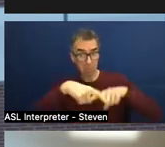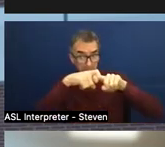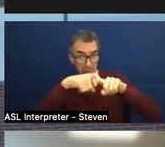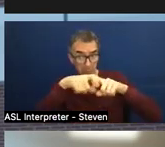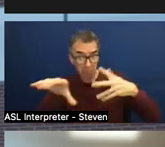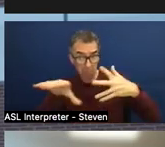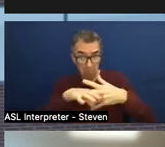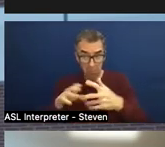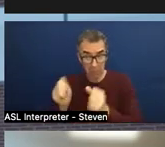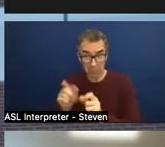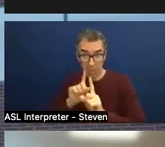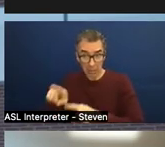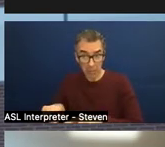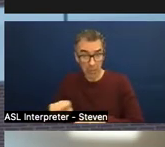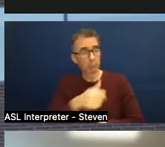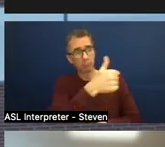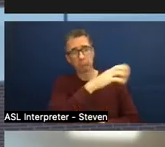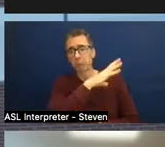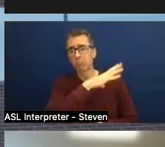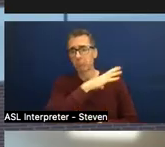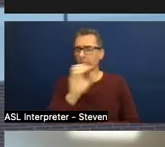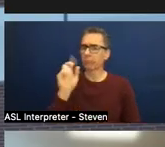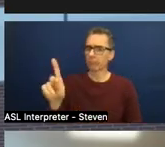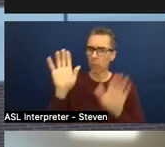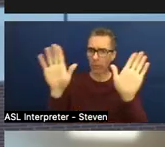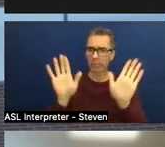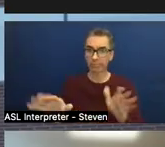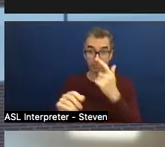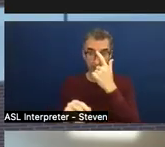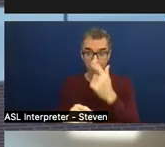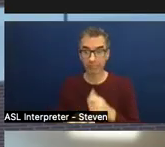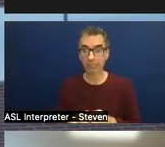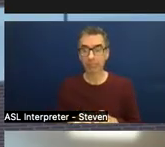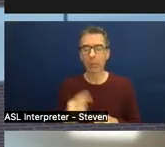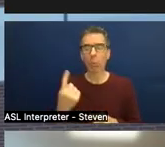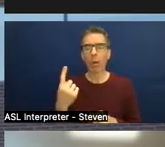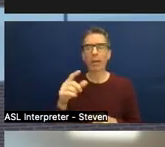Yeah, I think so. Okay, great. All right, this ones from Alejandra.